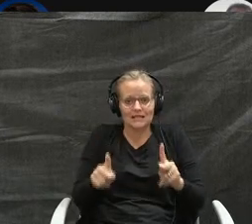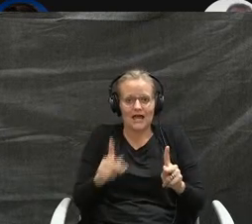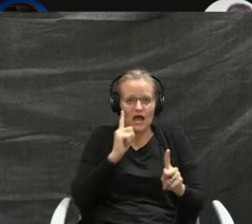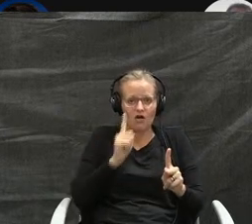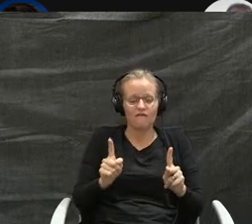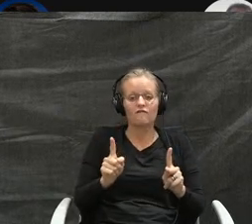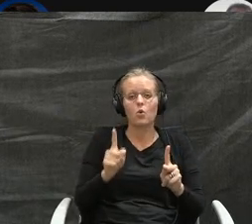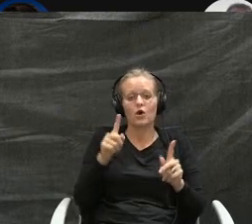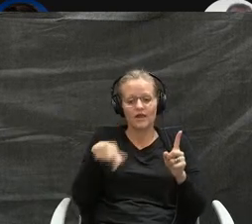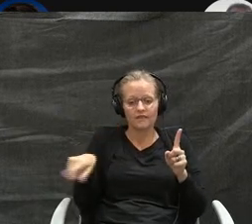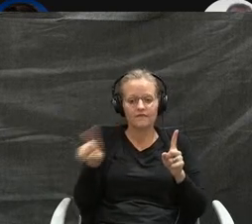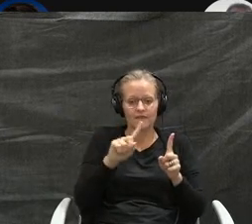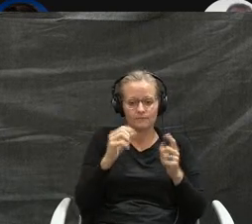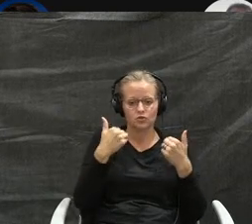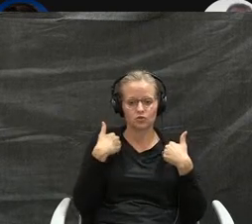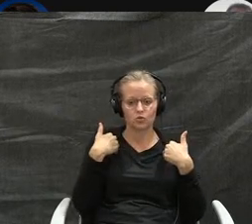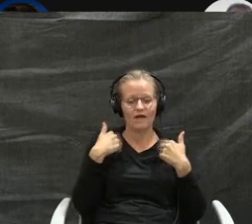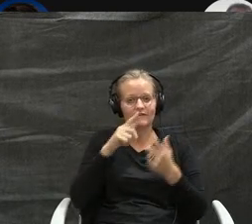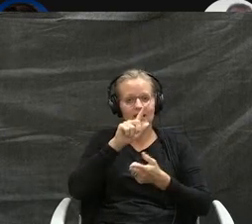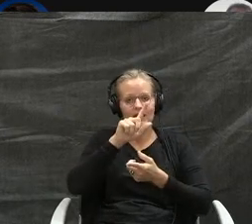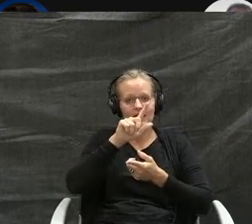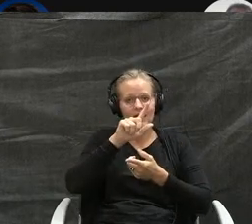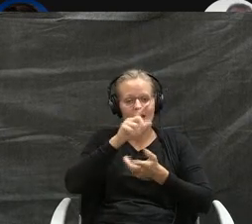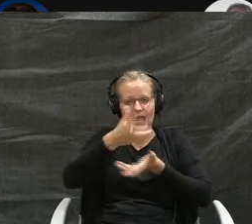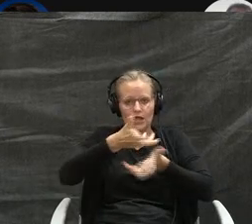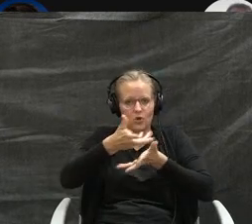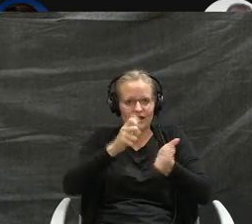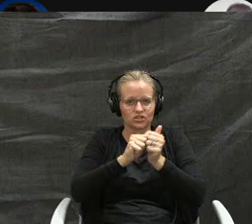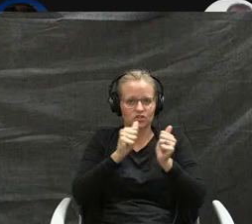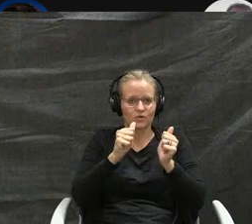with their T shirt on a daily basis. So those are the